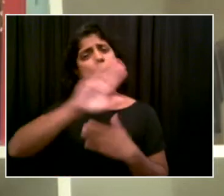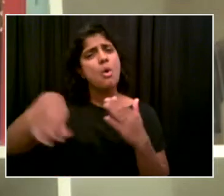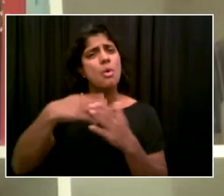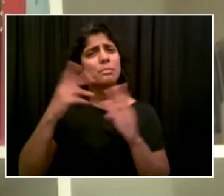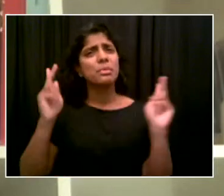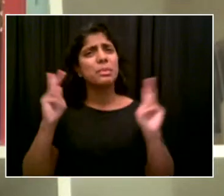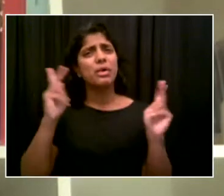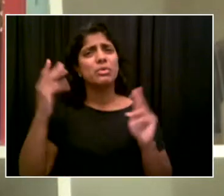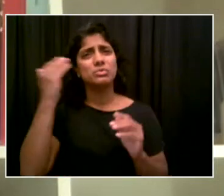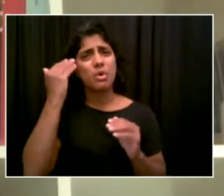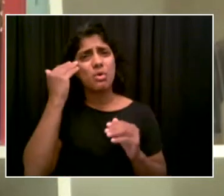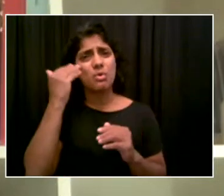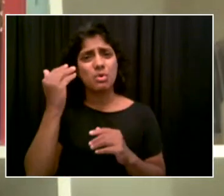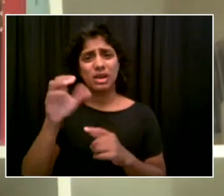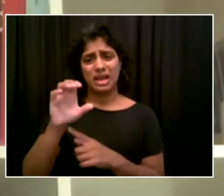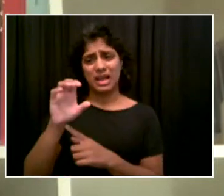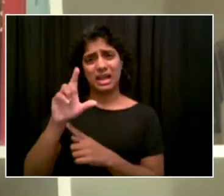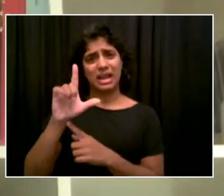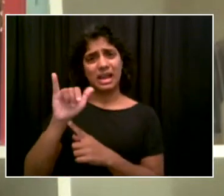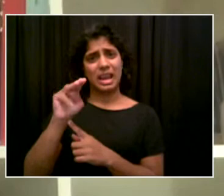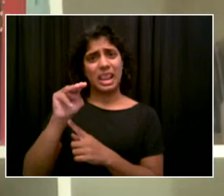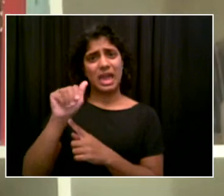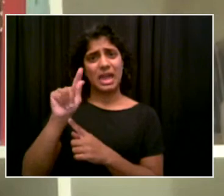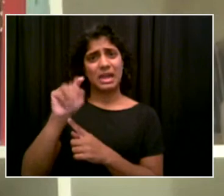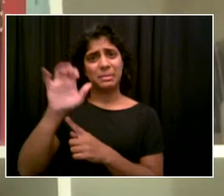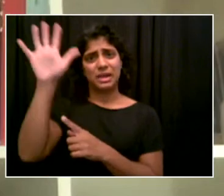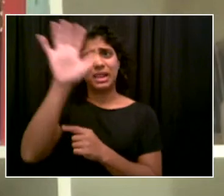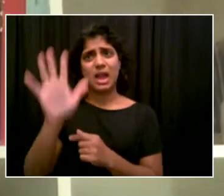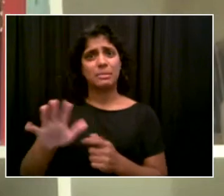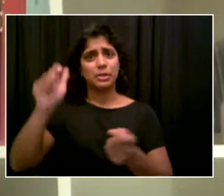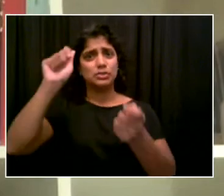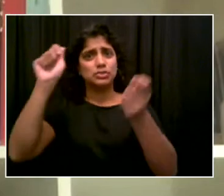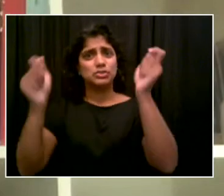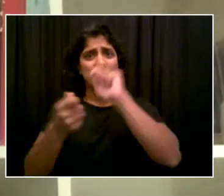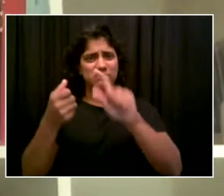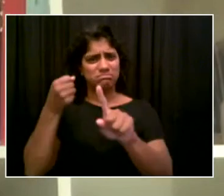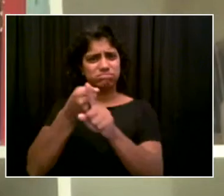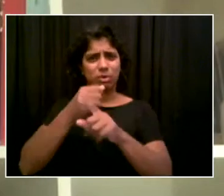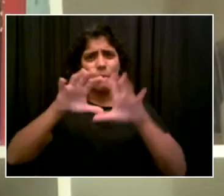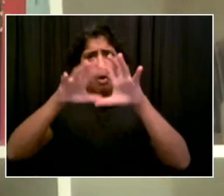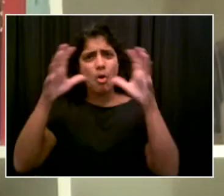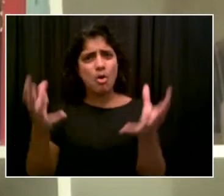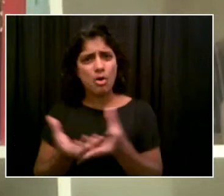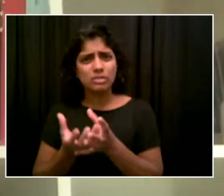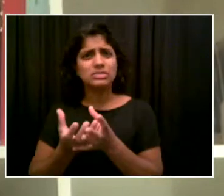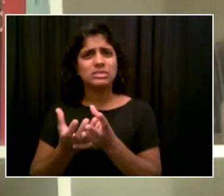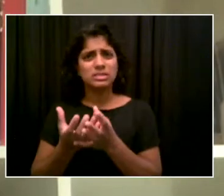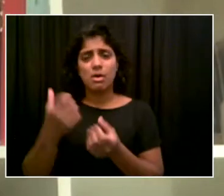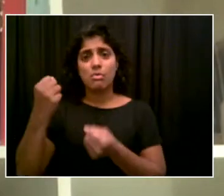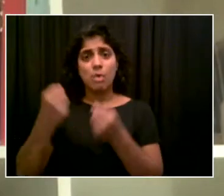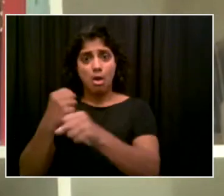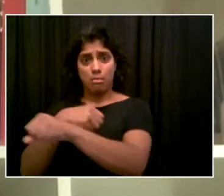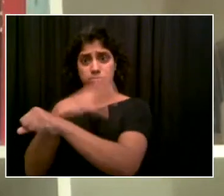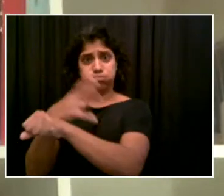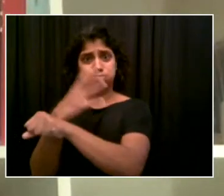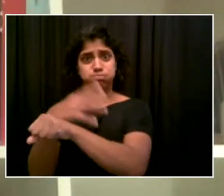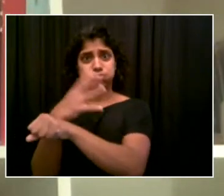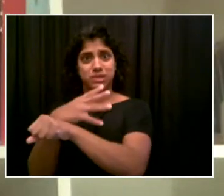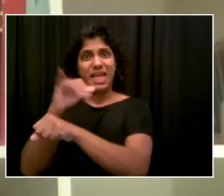DEVATISTAON OF SUPER STORM SANDY